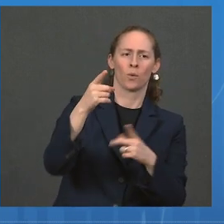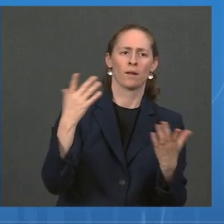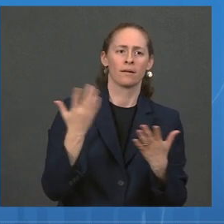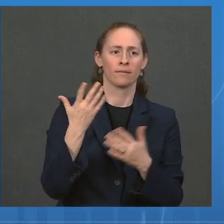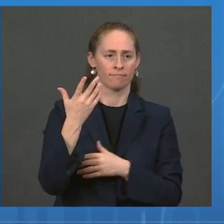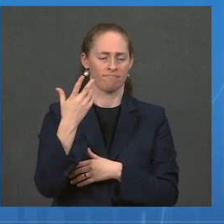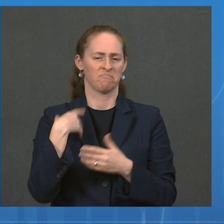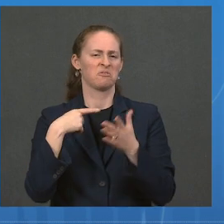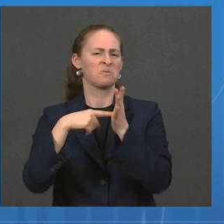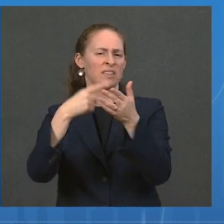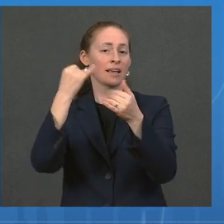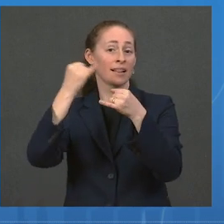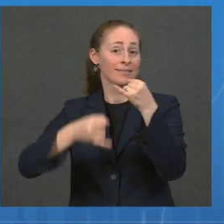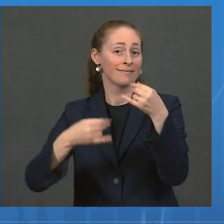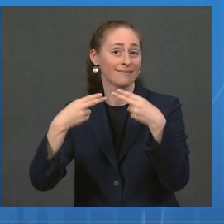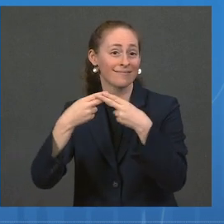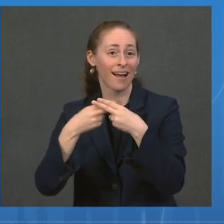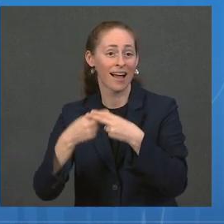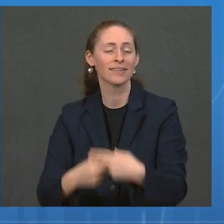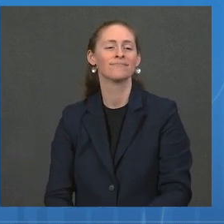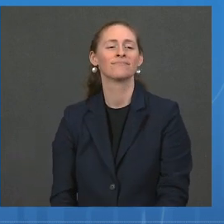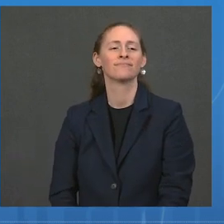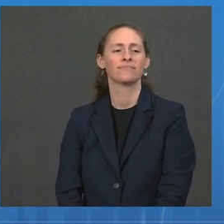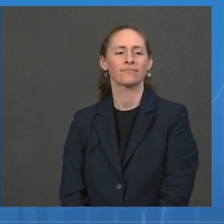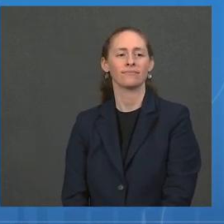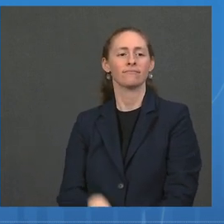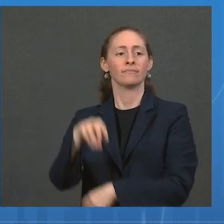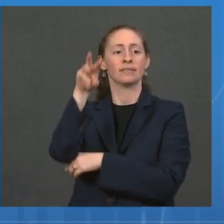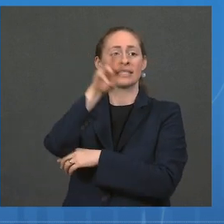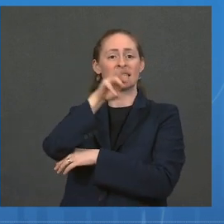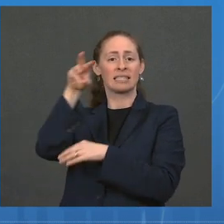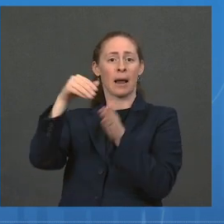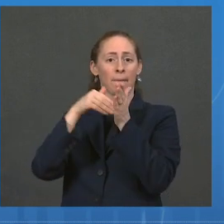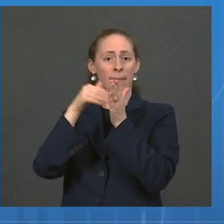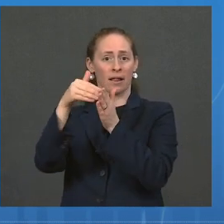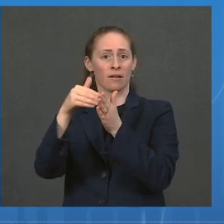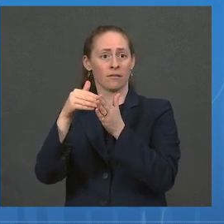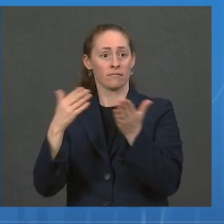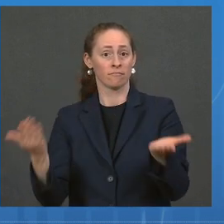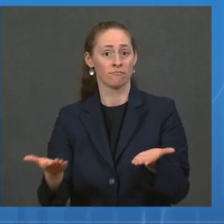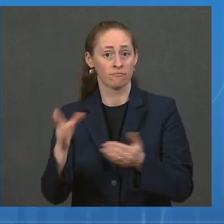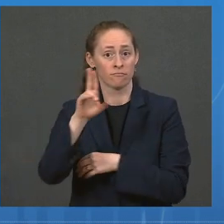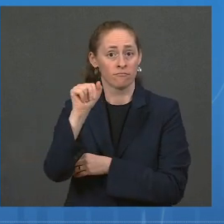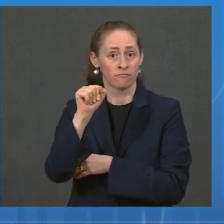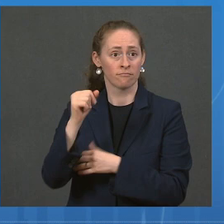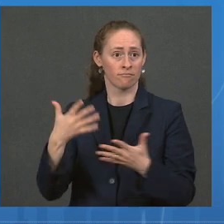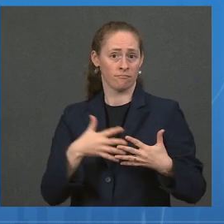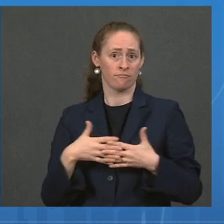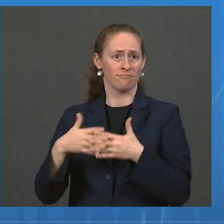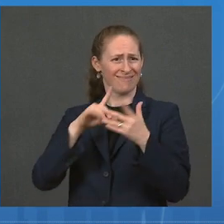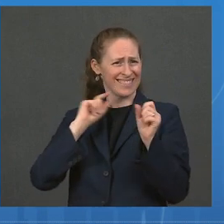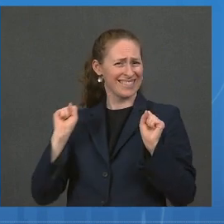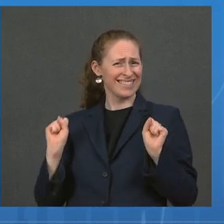We have 66 million people in the U.S. who are eligible for vaccine and are not yet vaccinated.